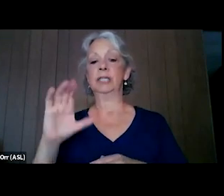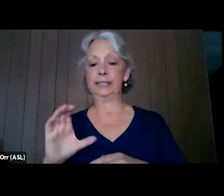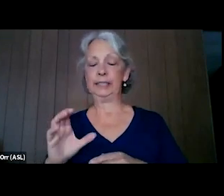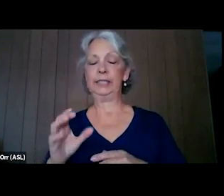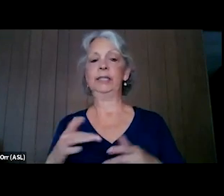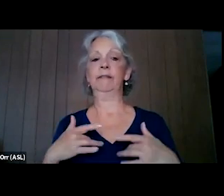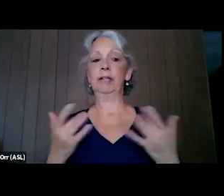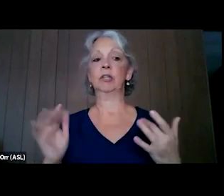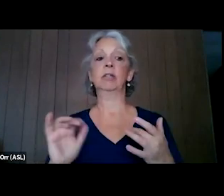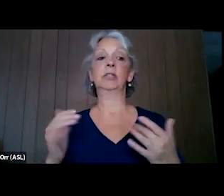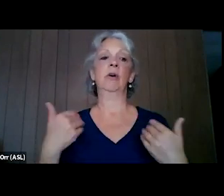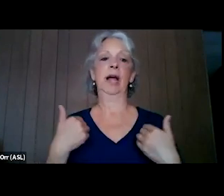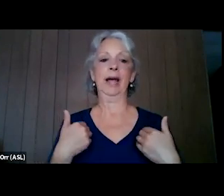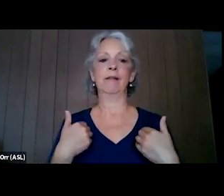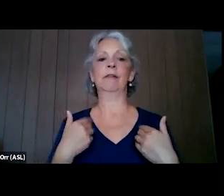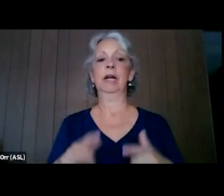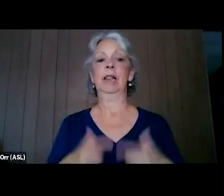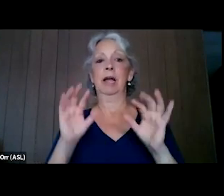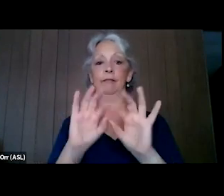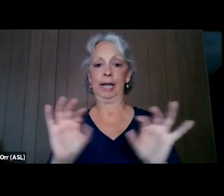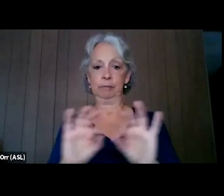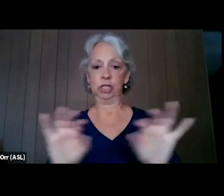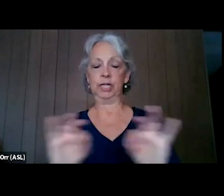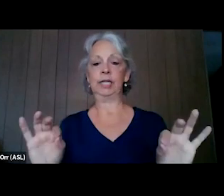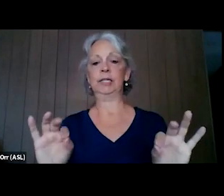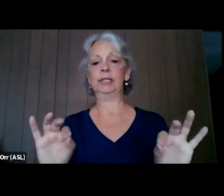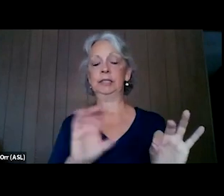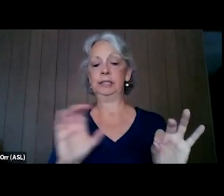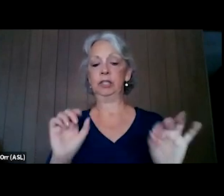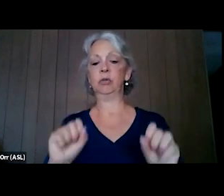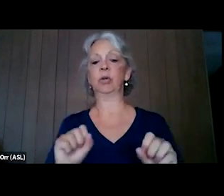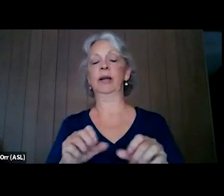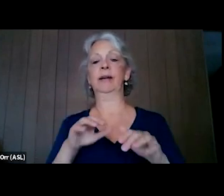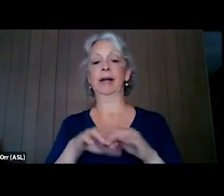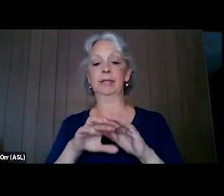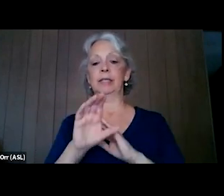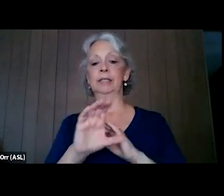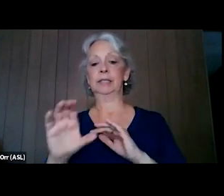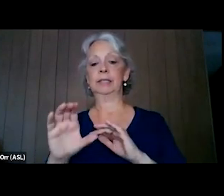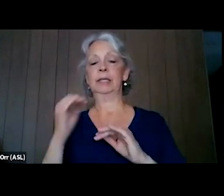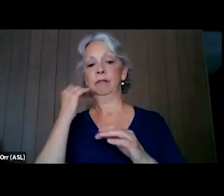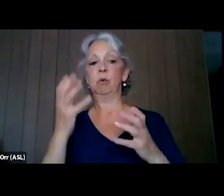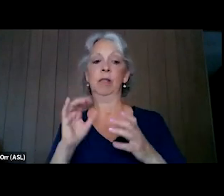We also have a live captioner, so you can access closed captioning if you'd like to